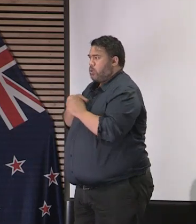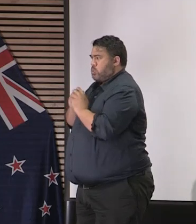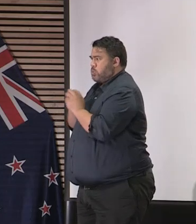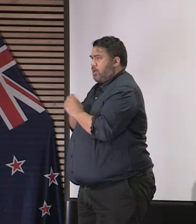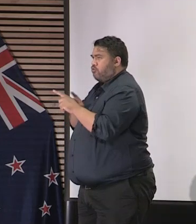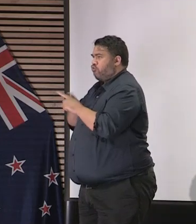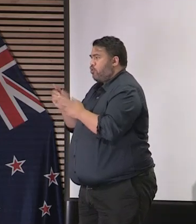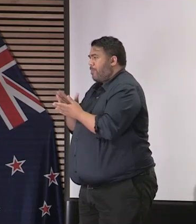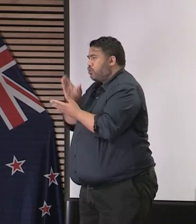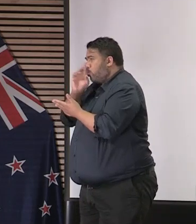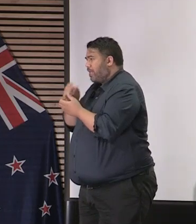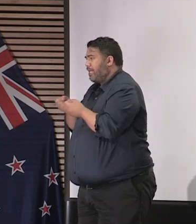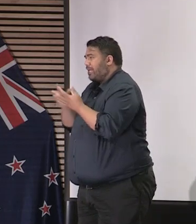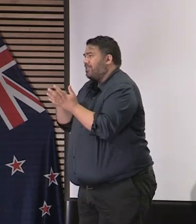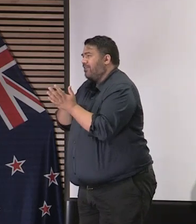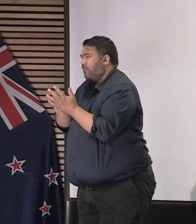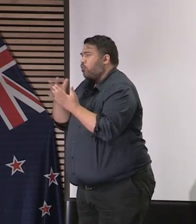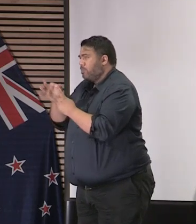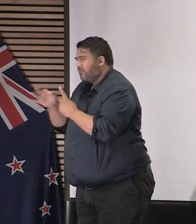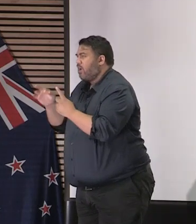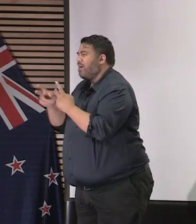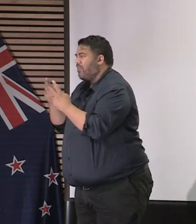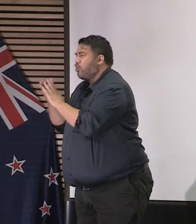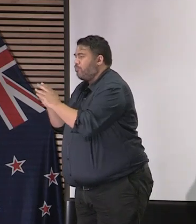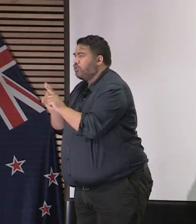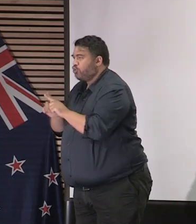are working to ensure we are